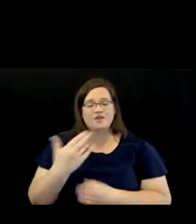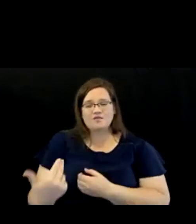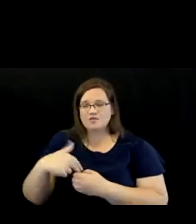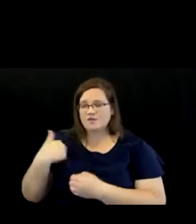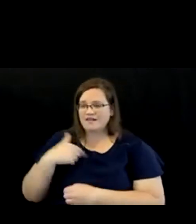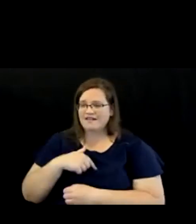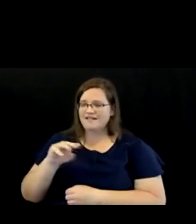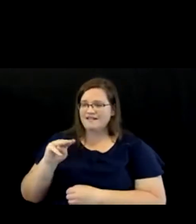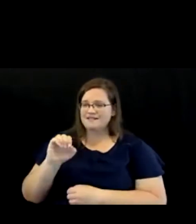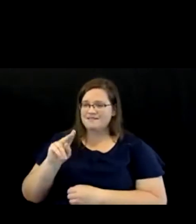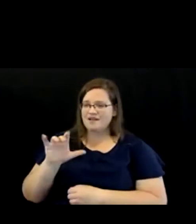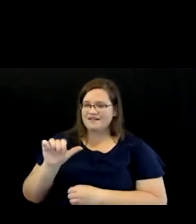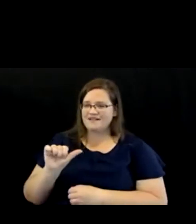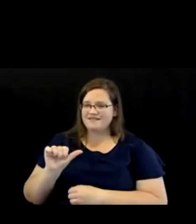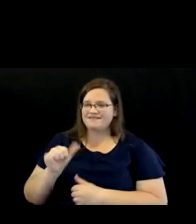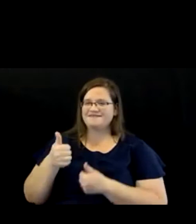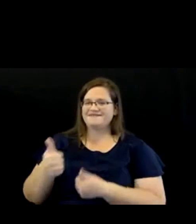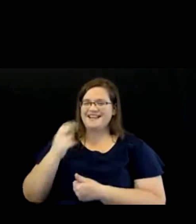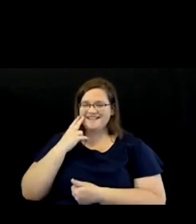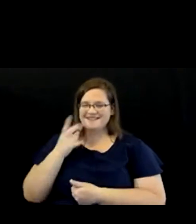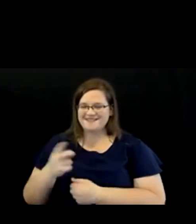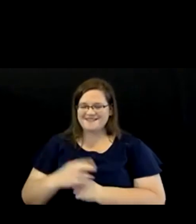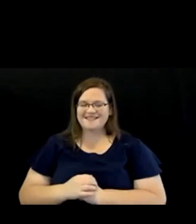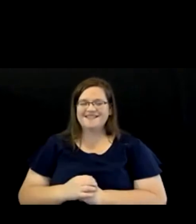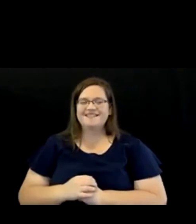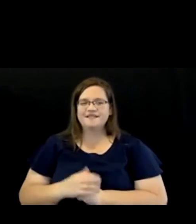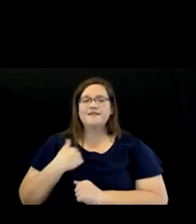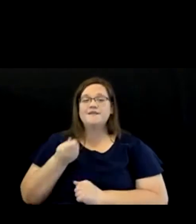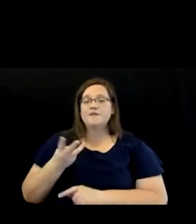for joining us today, Monica. There, I see you. And we have a couple